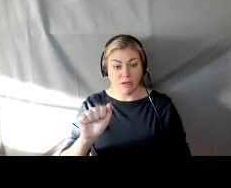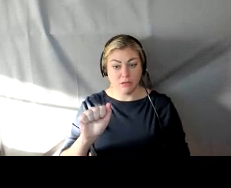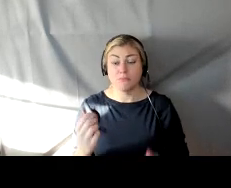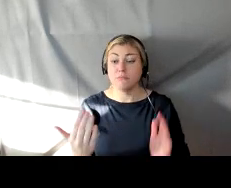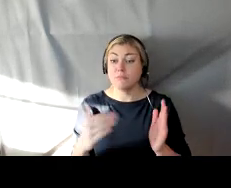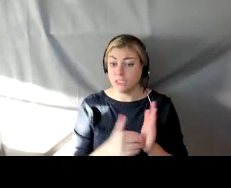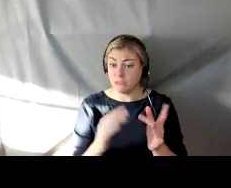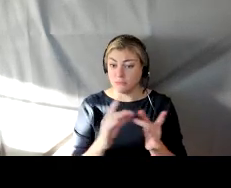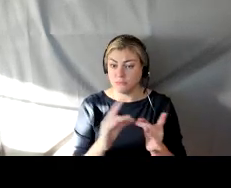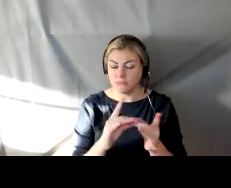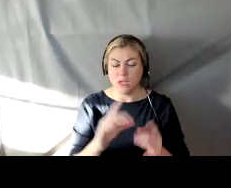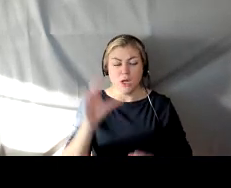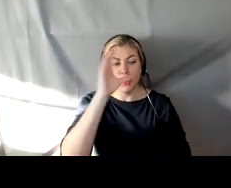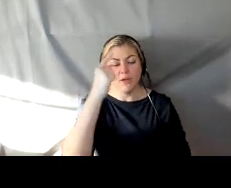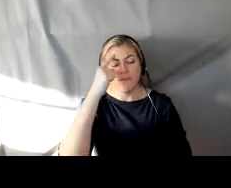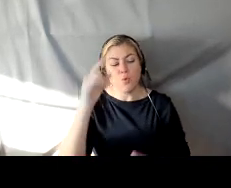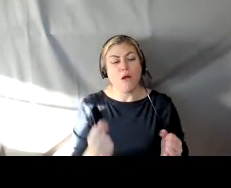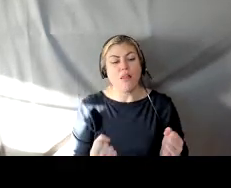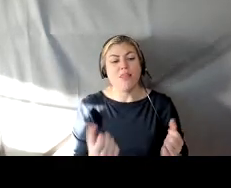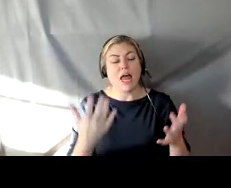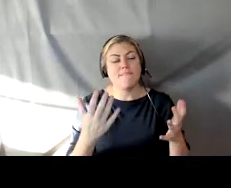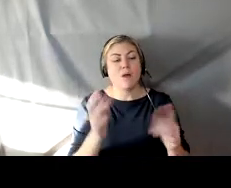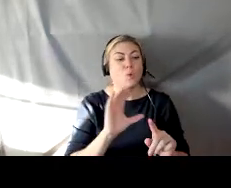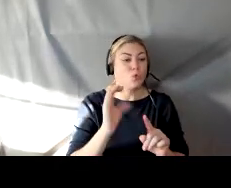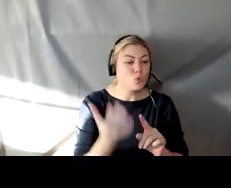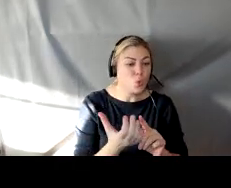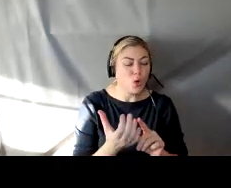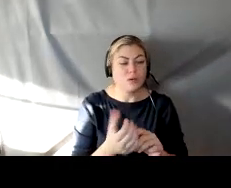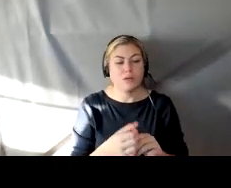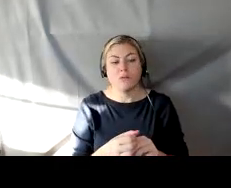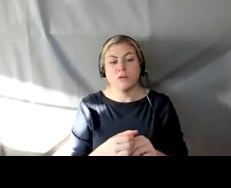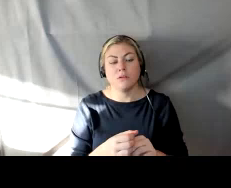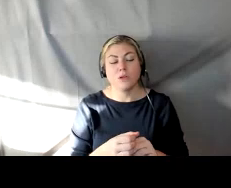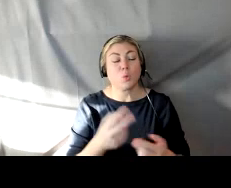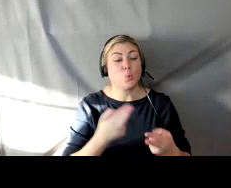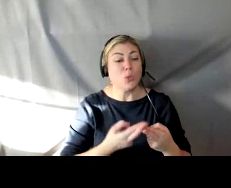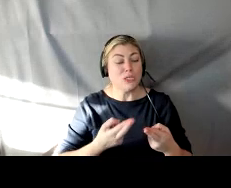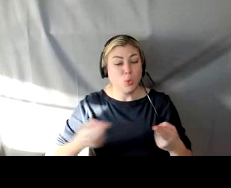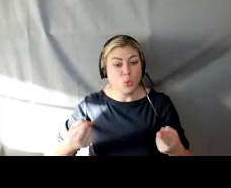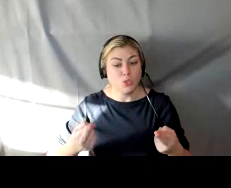cultural and historic resources that, when they're linked together, help tell a nationally important story.